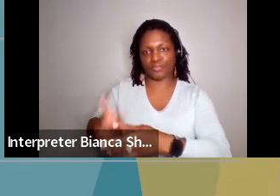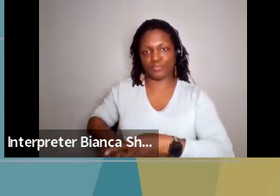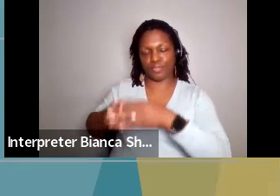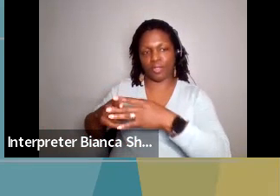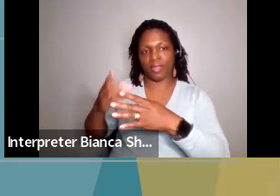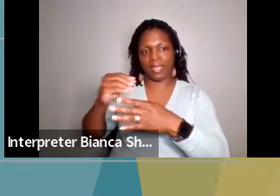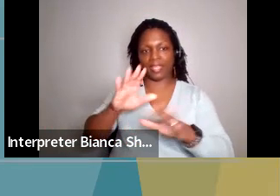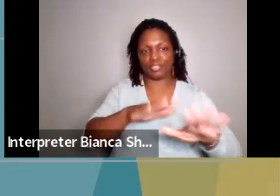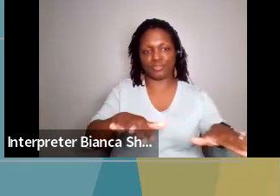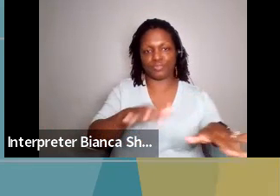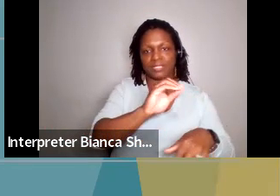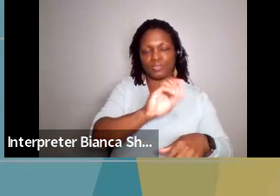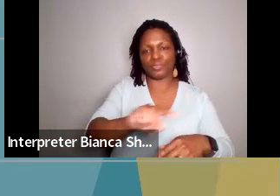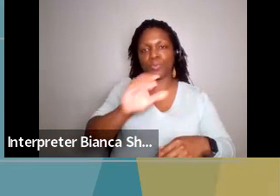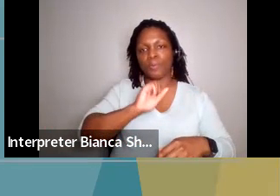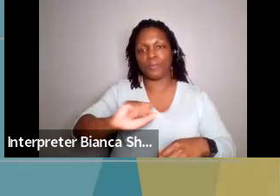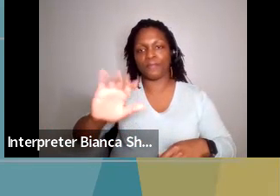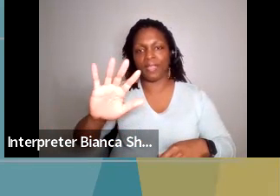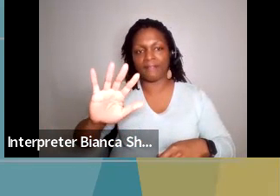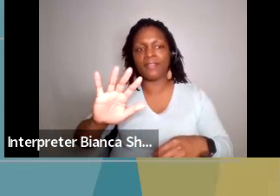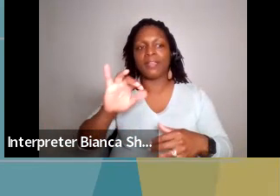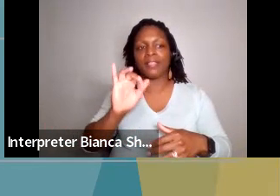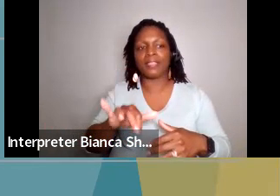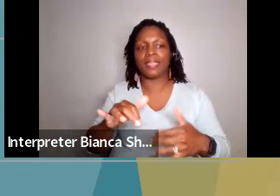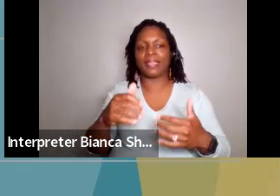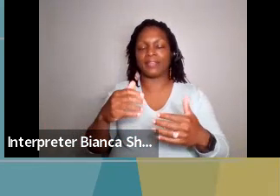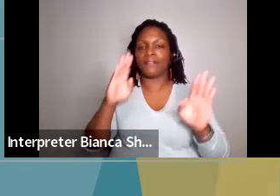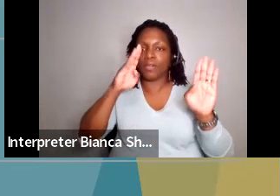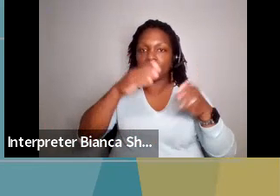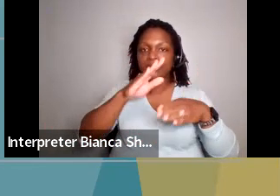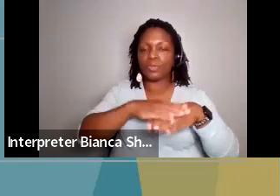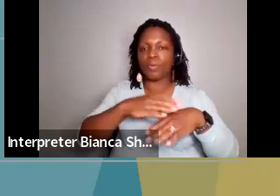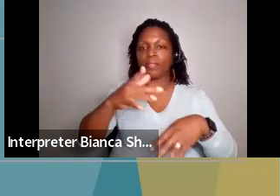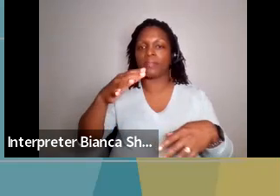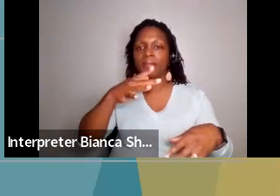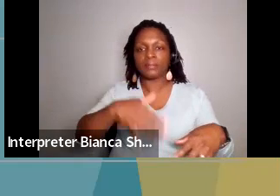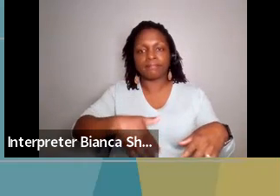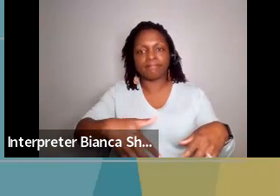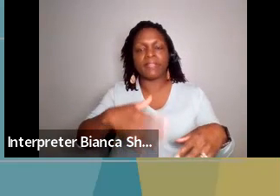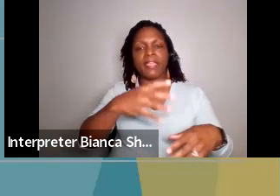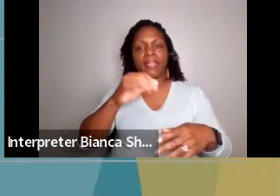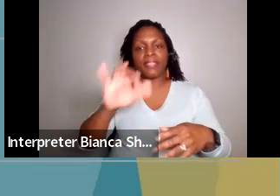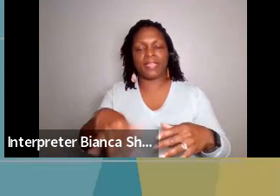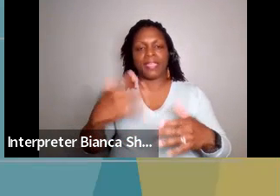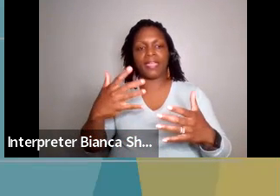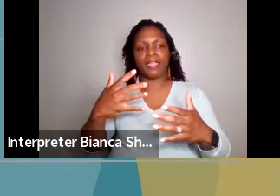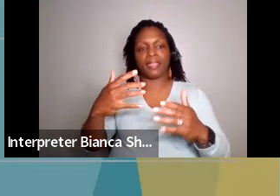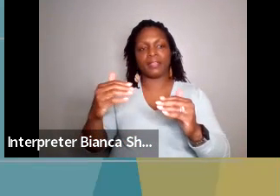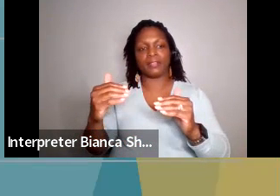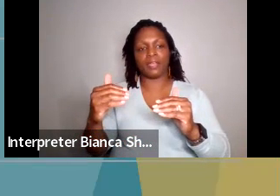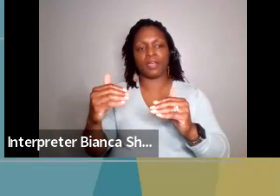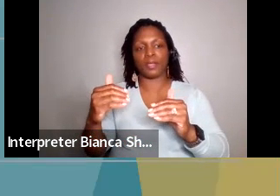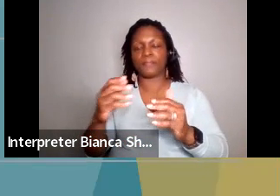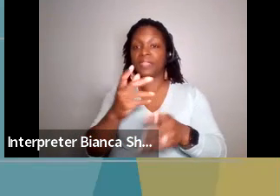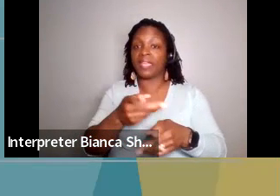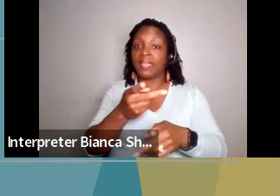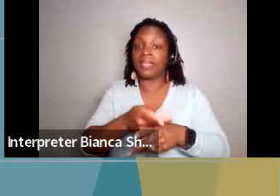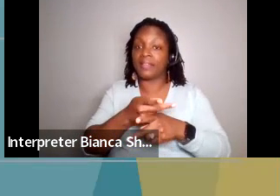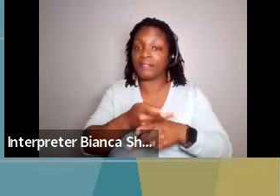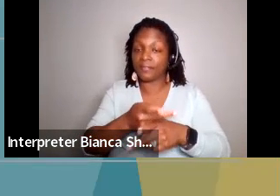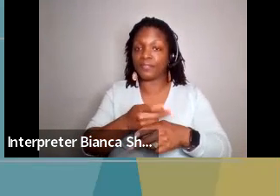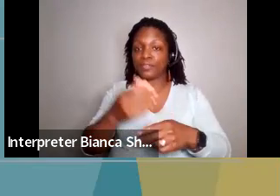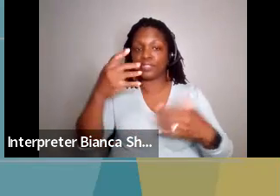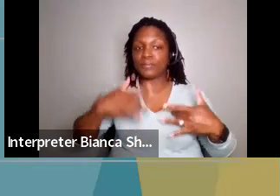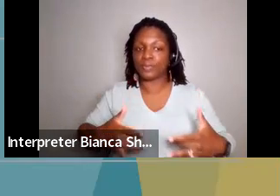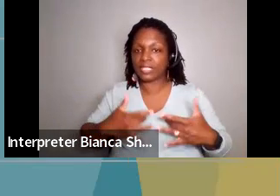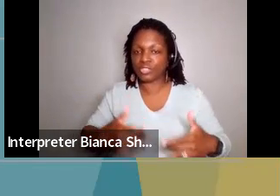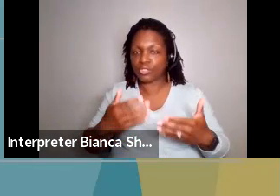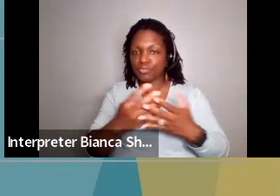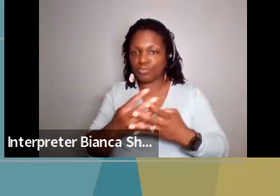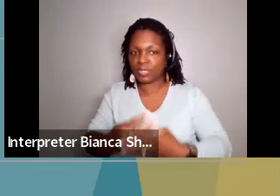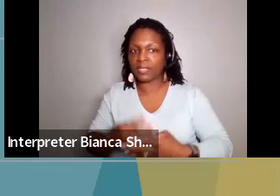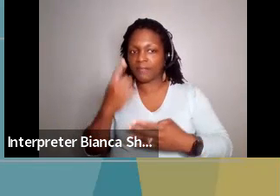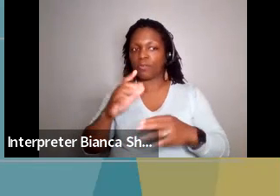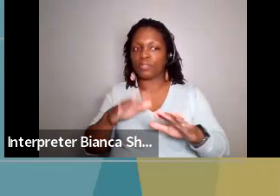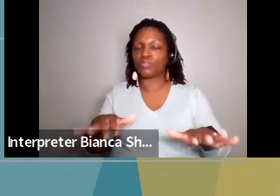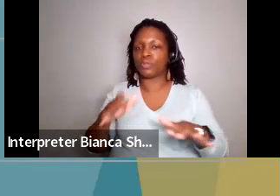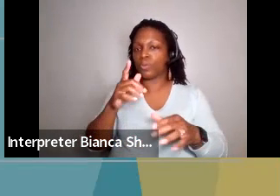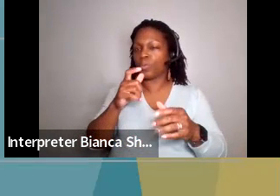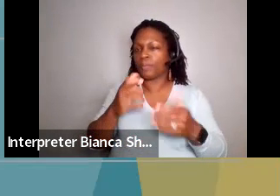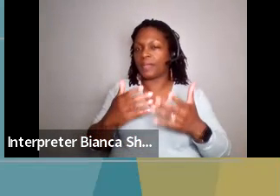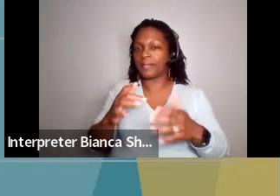So, in addition to the early childhood screenings the work also focuses on maternal and caregiver depression, screening and pediatric settings for children who may have been early identified So when a